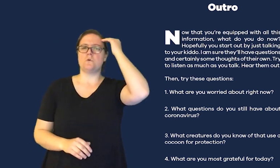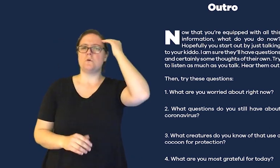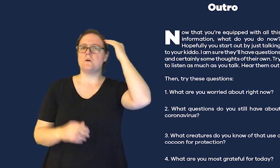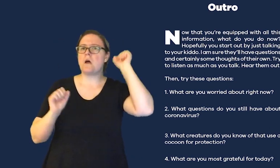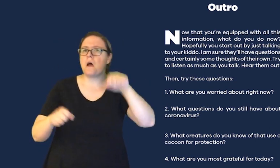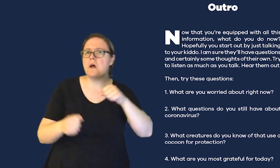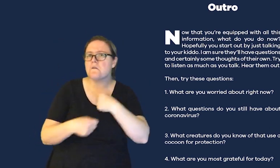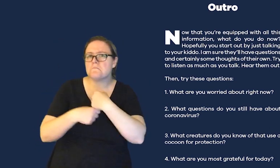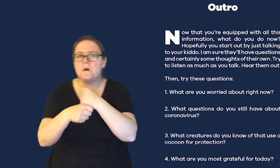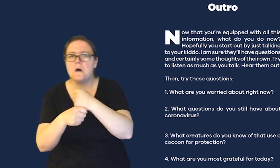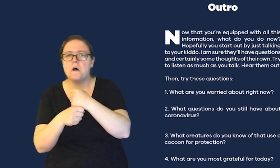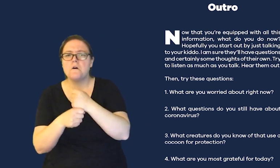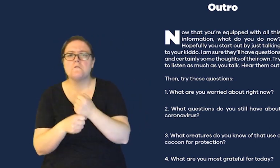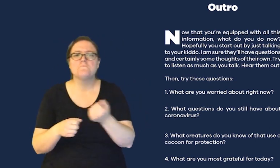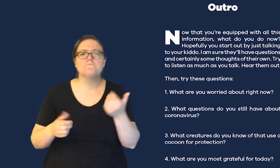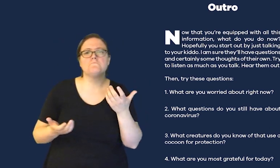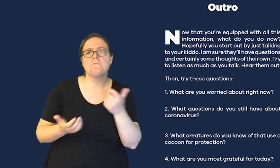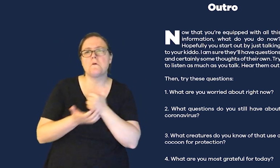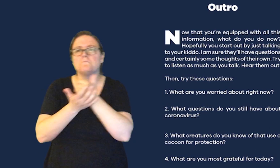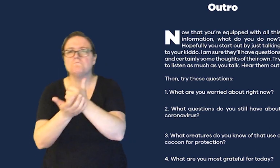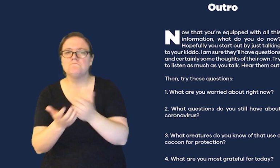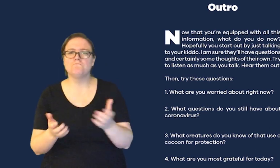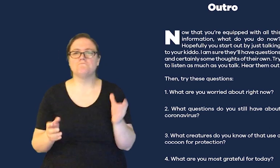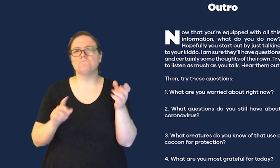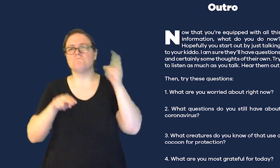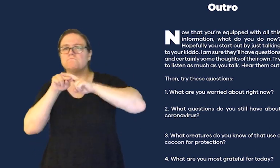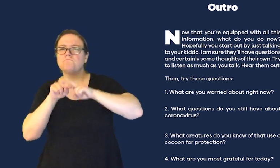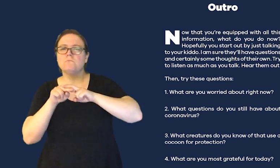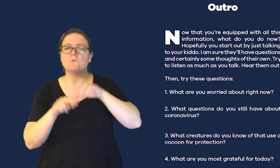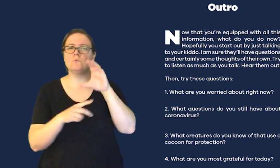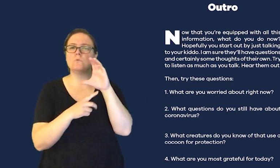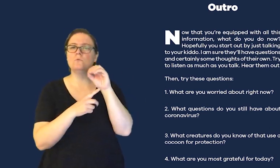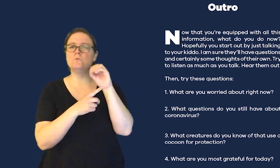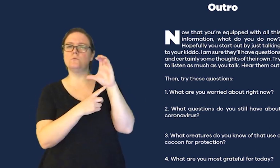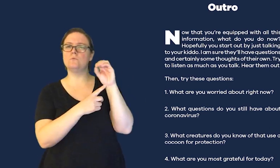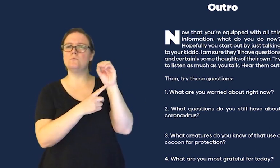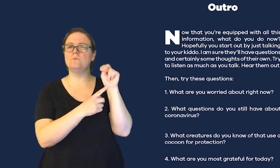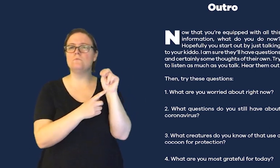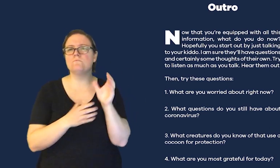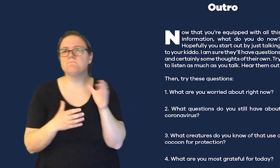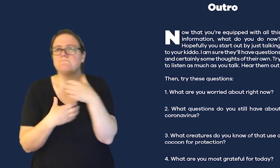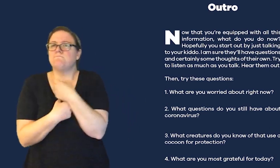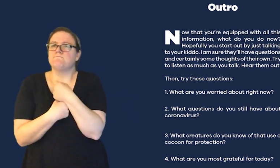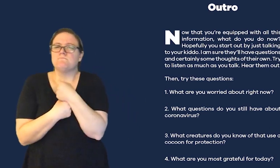What creatures do you know of that use a cocoon for protection?